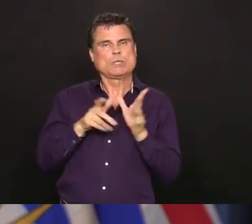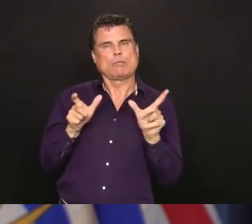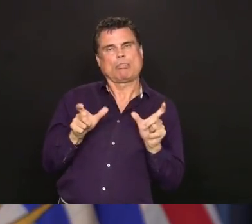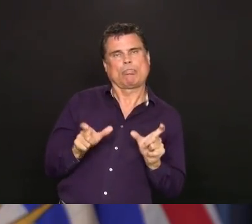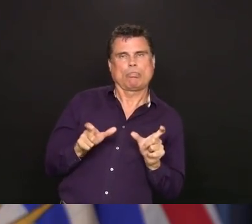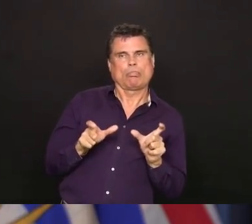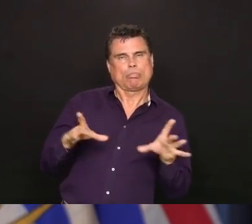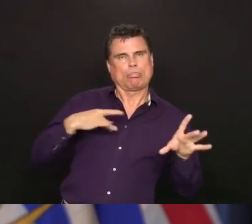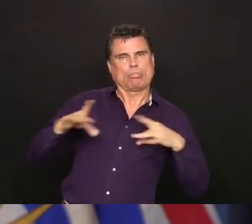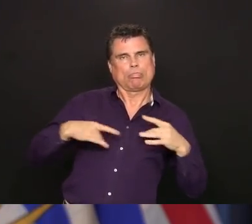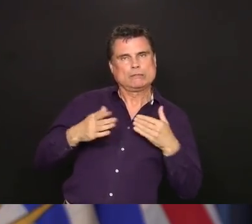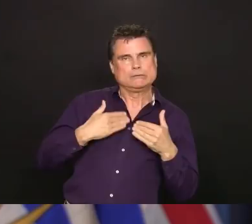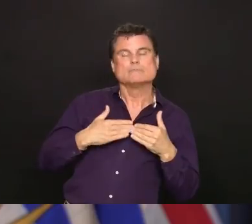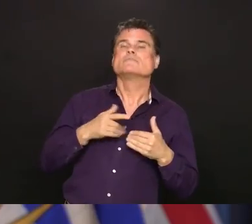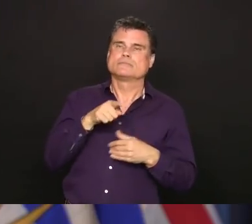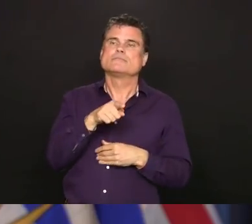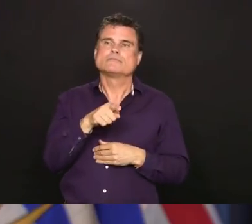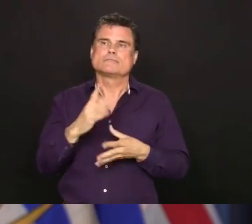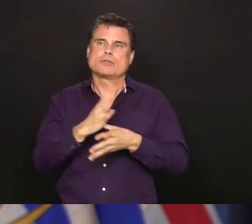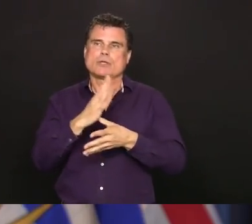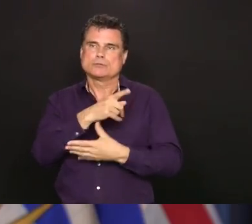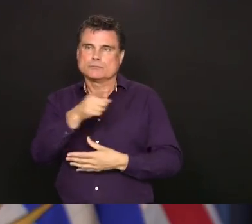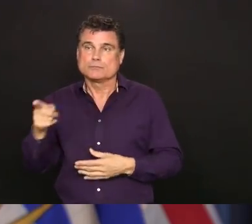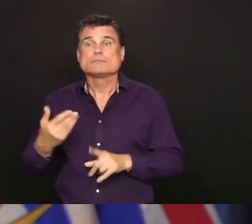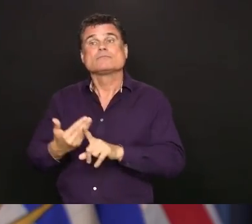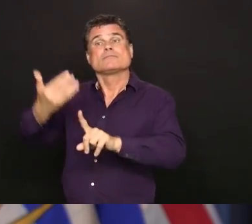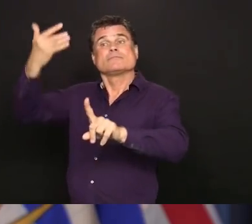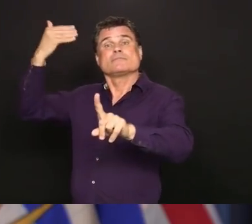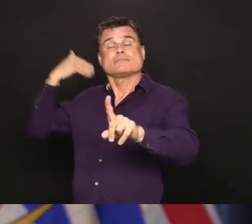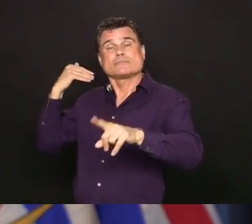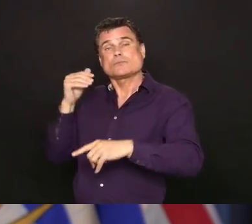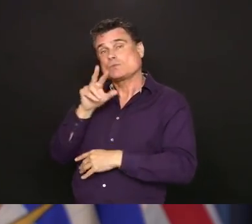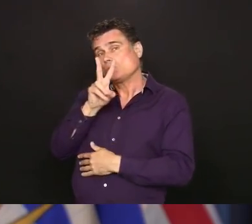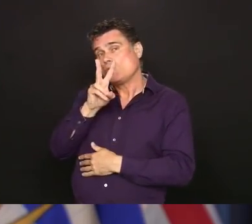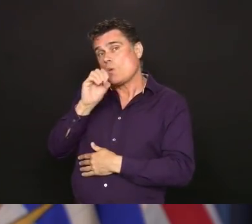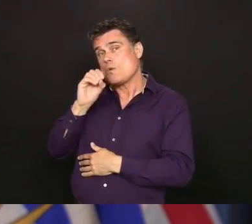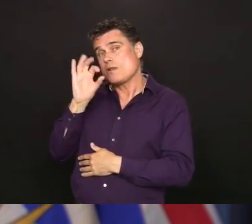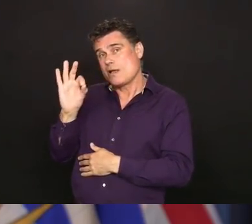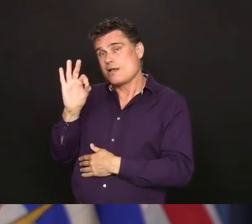We have seen that in 2009 with the pandemic influenza vaccine when it was available.